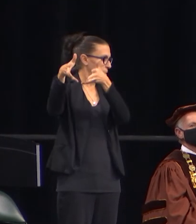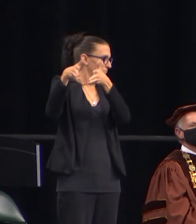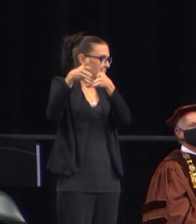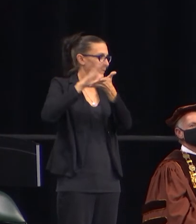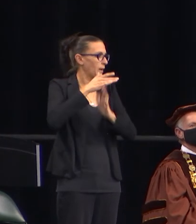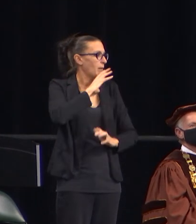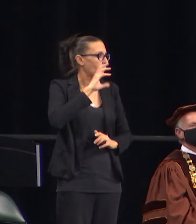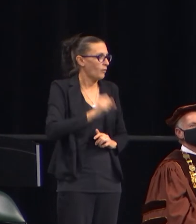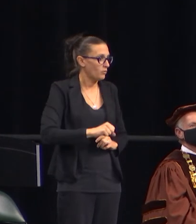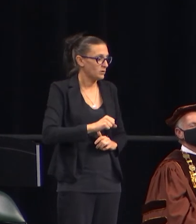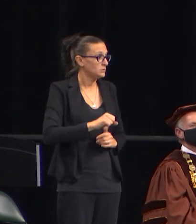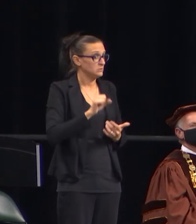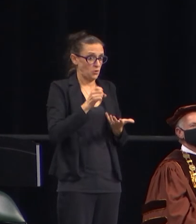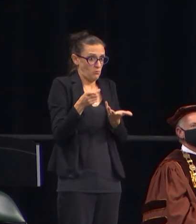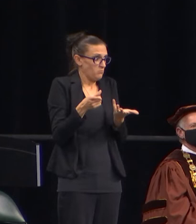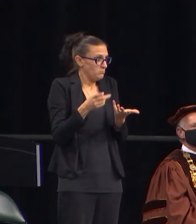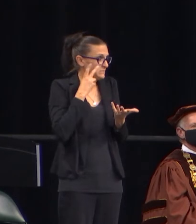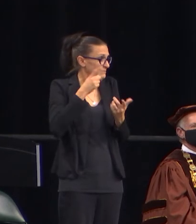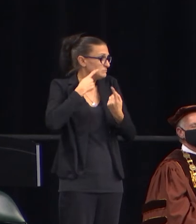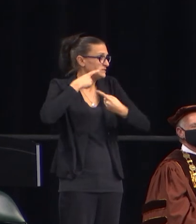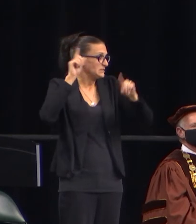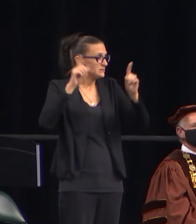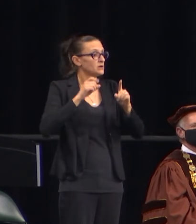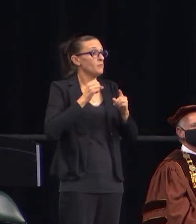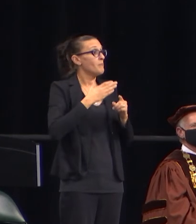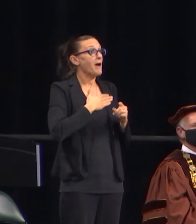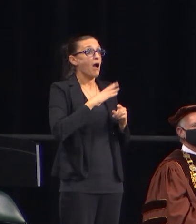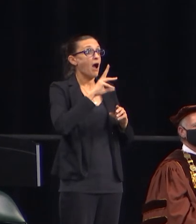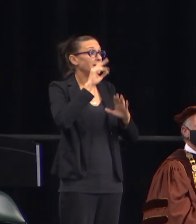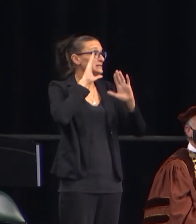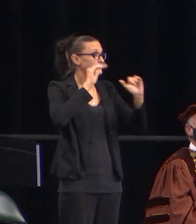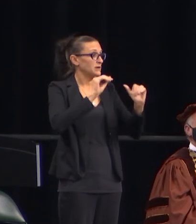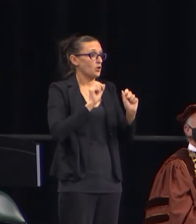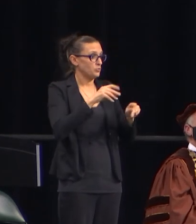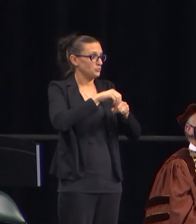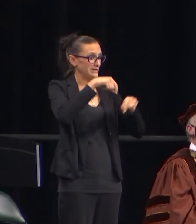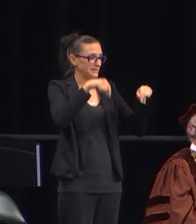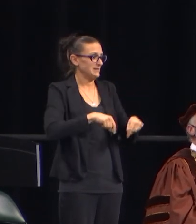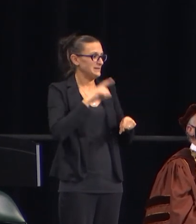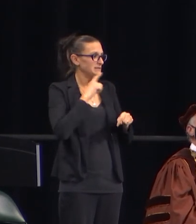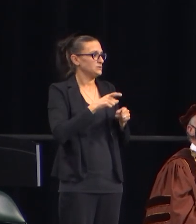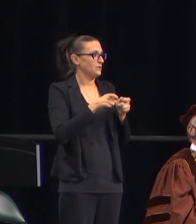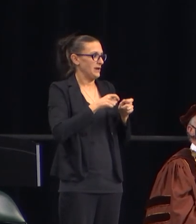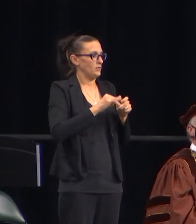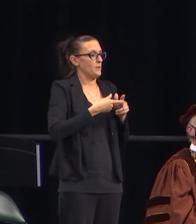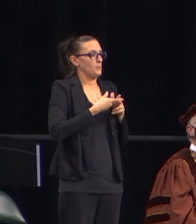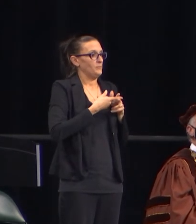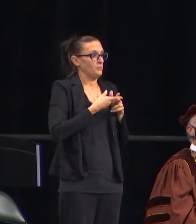My unexpected opportunity in all of this was to handle the initial public offering, or IPO,